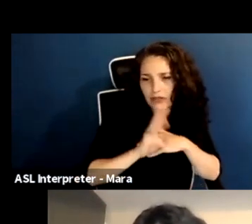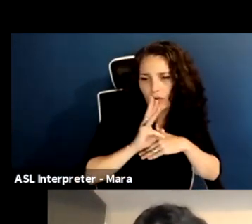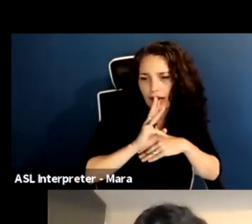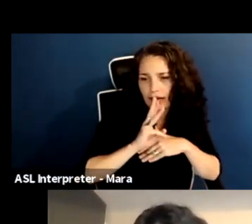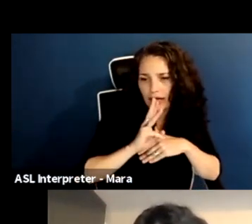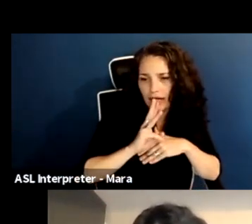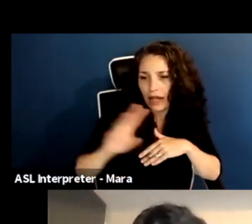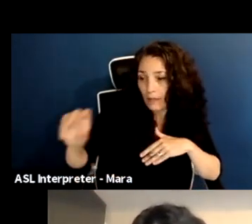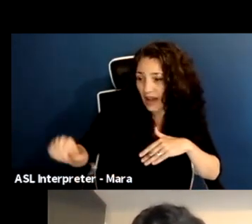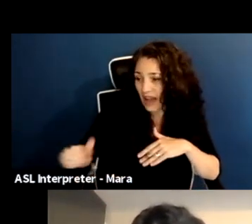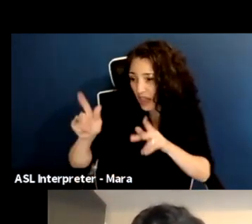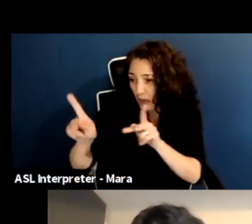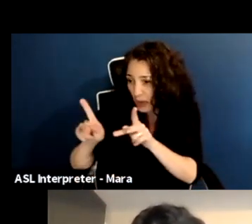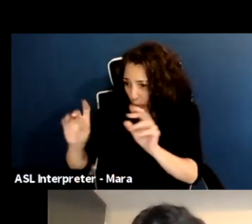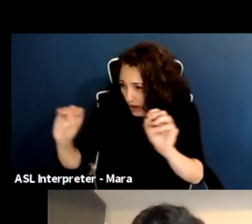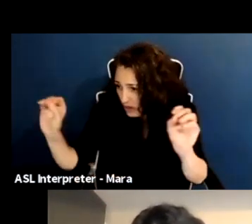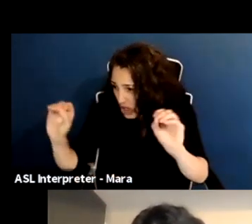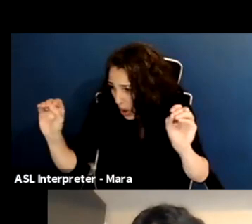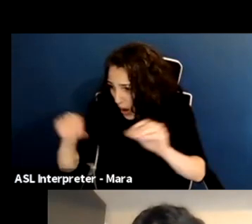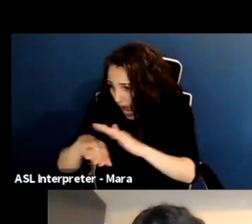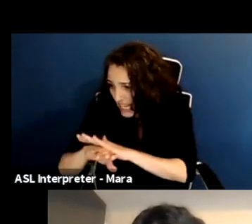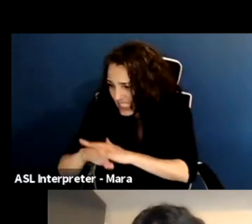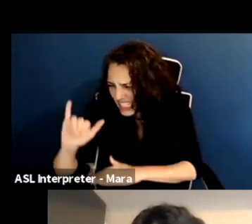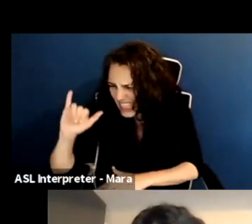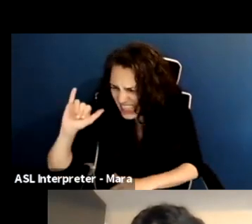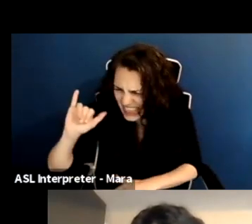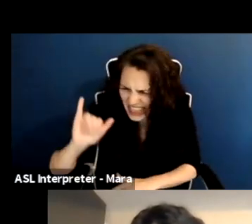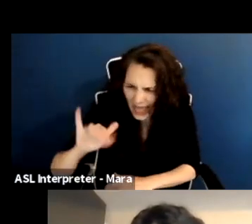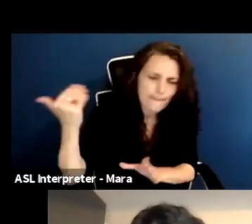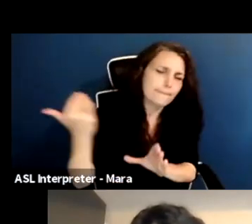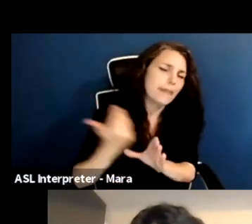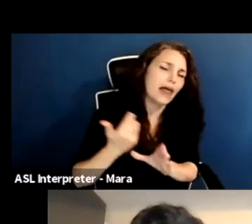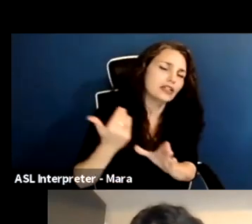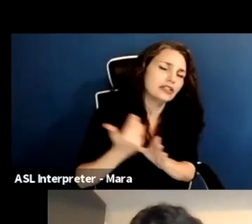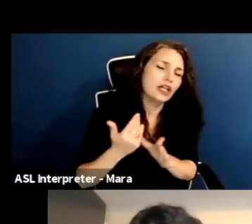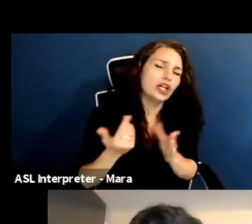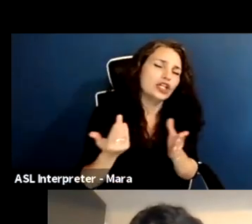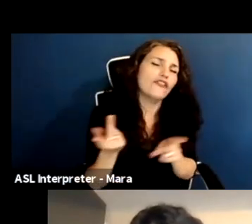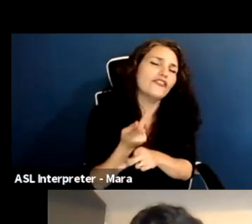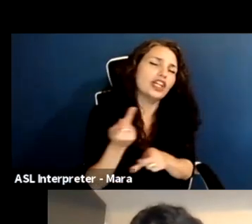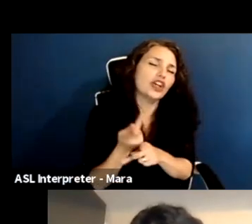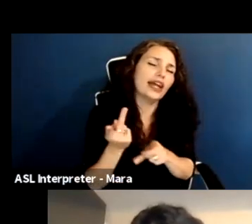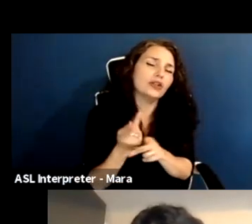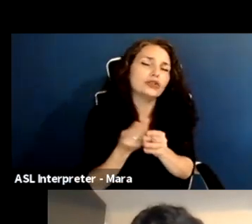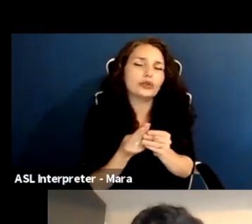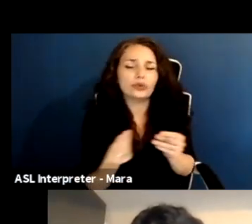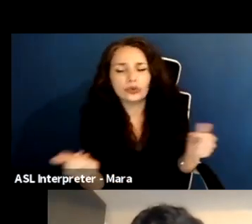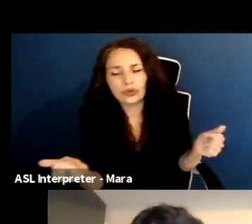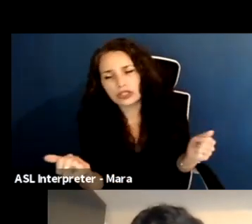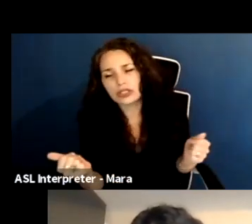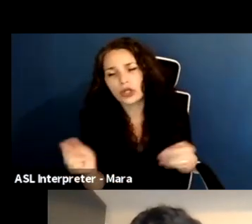So just finding those solutions and using that privilege and using those resources and that power that you have